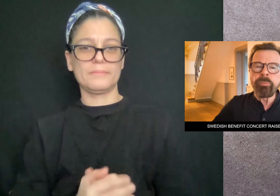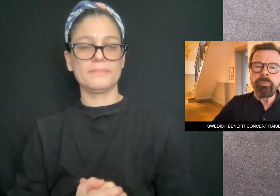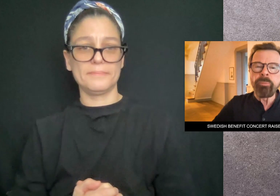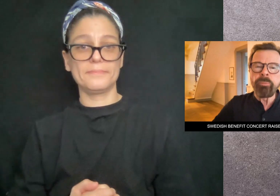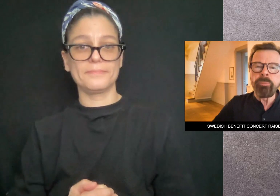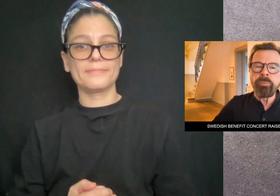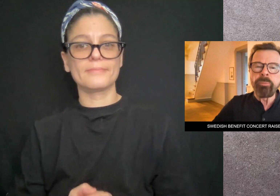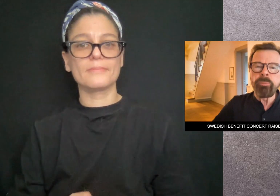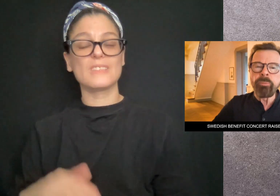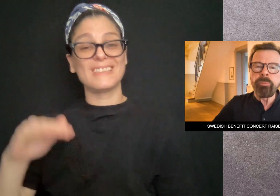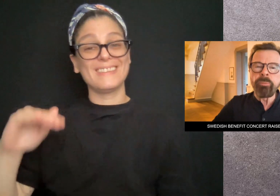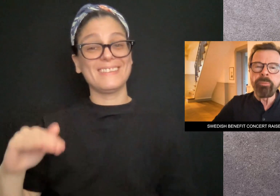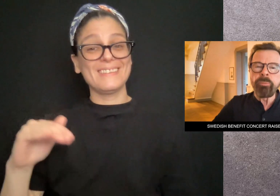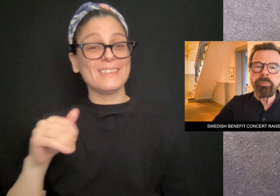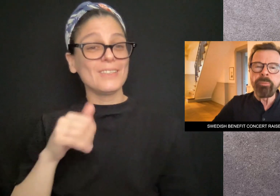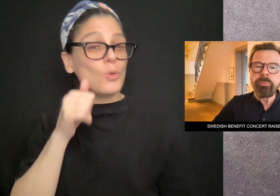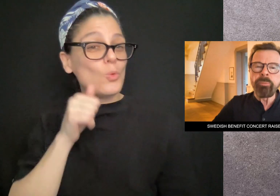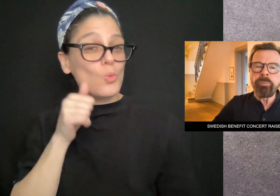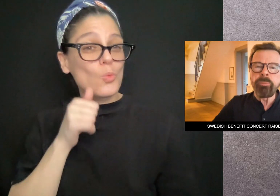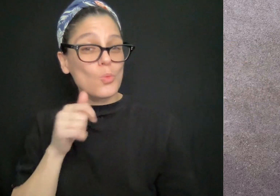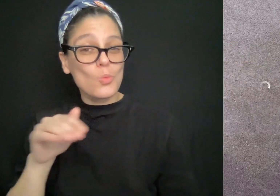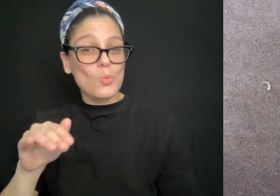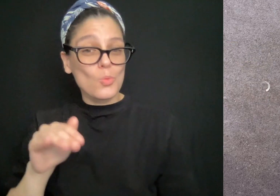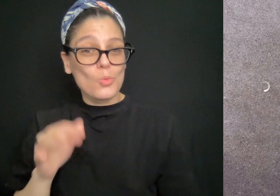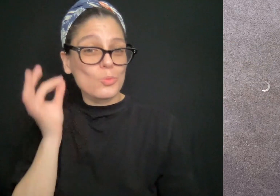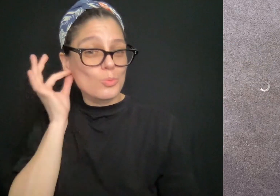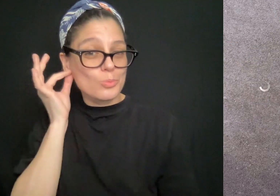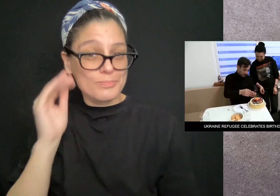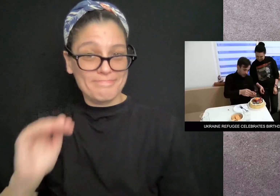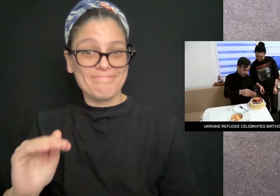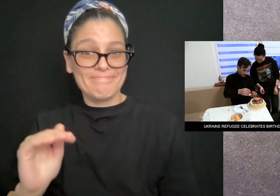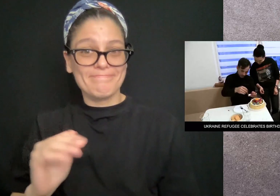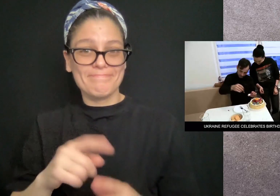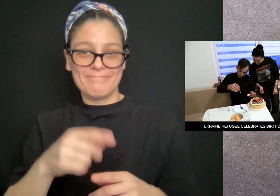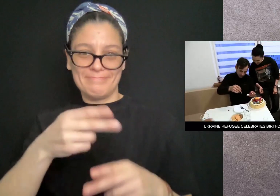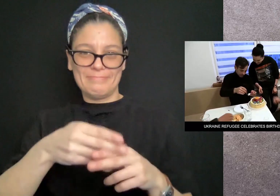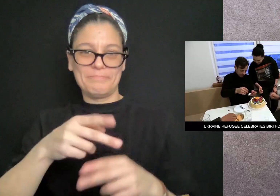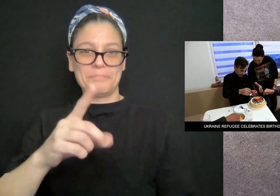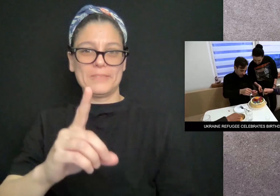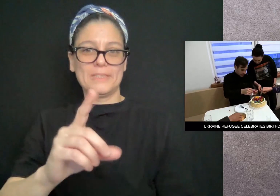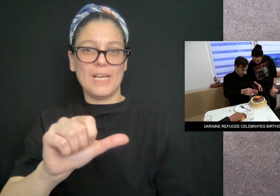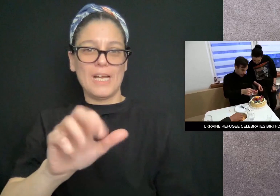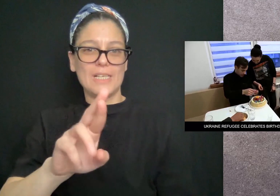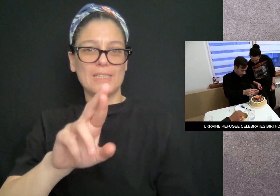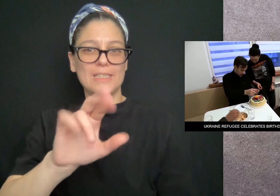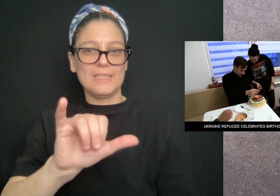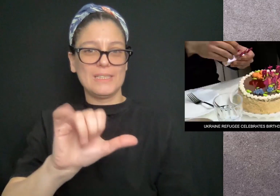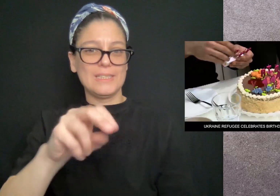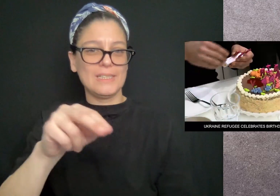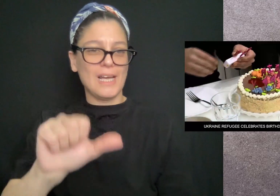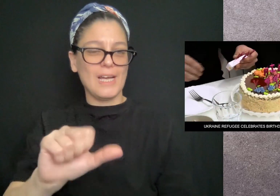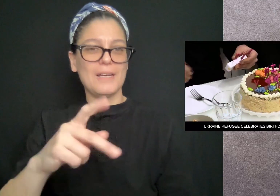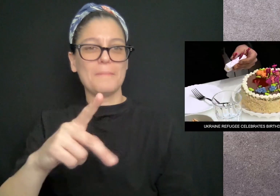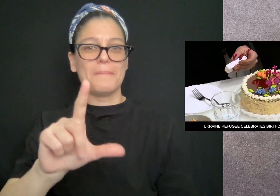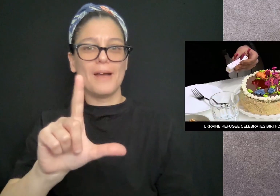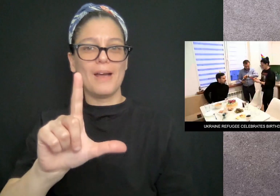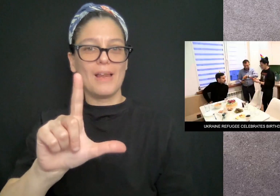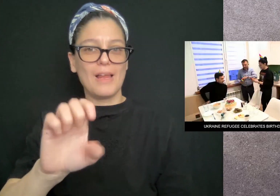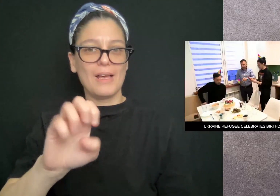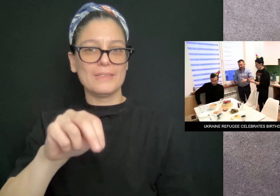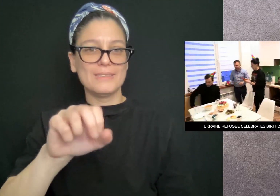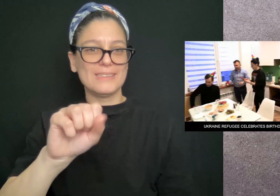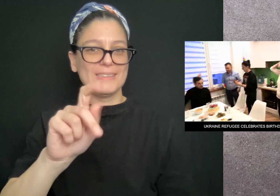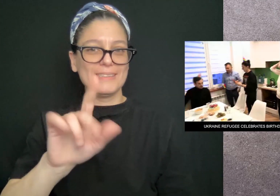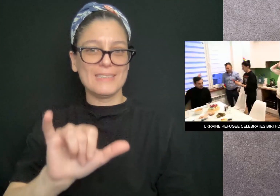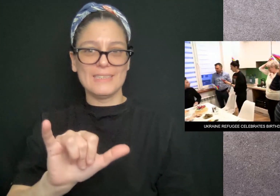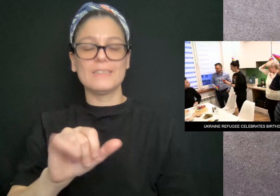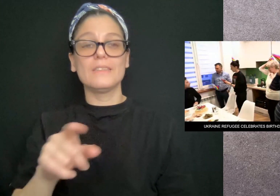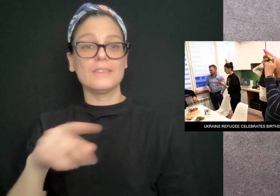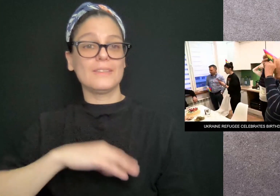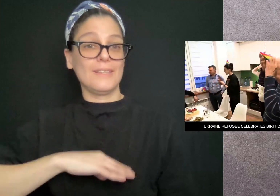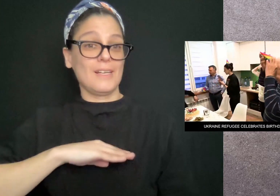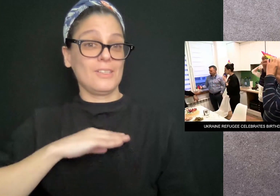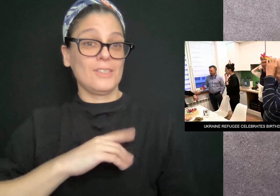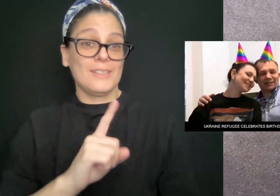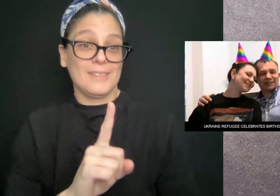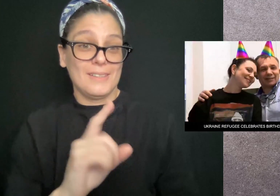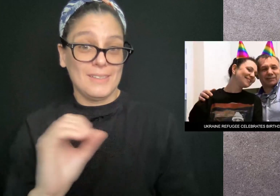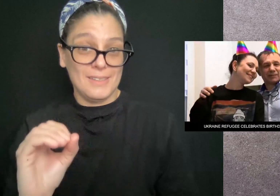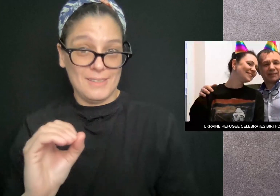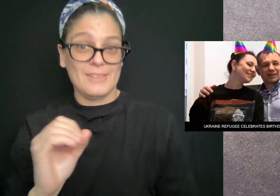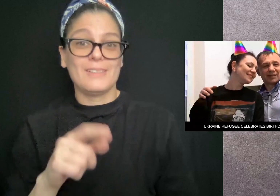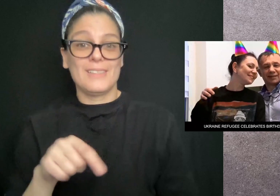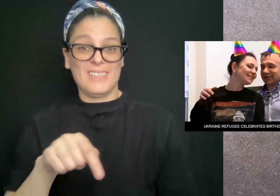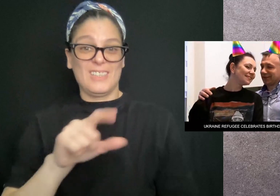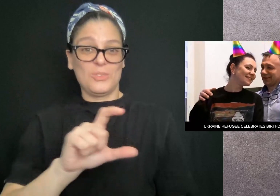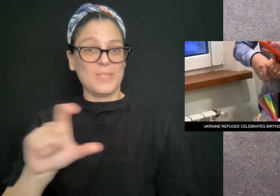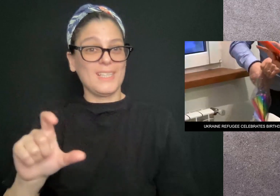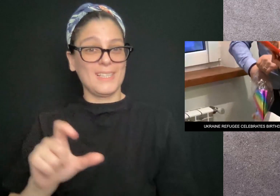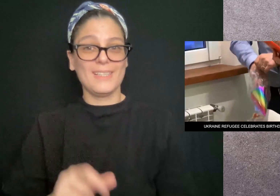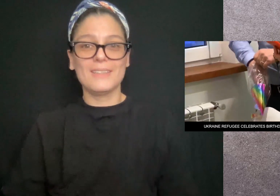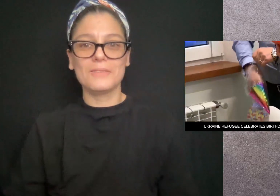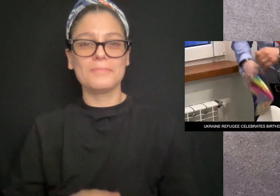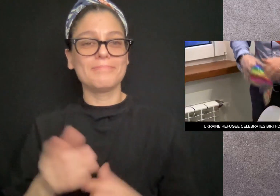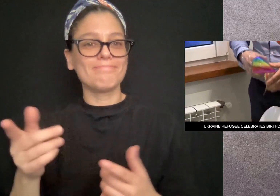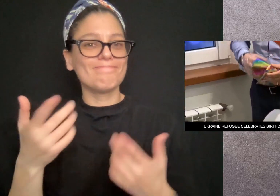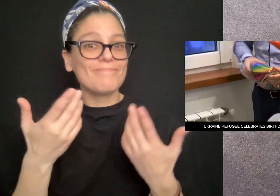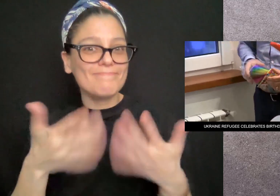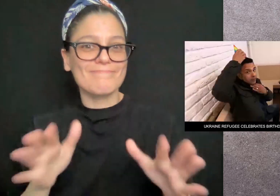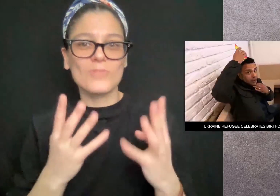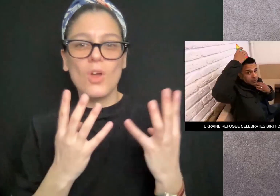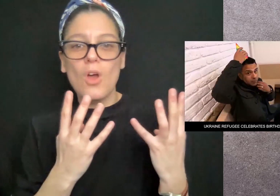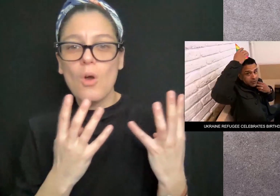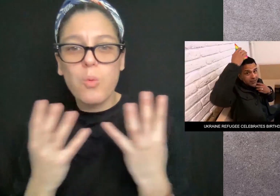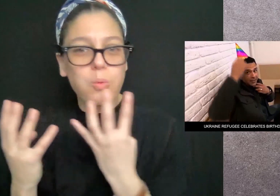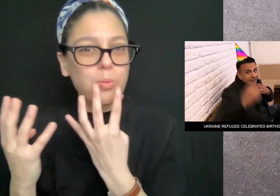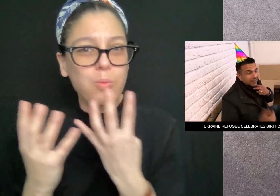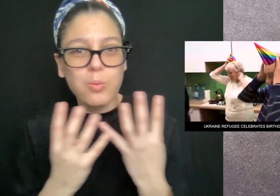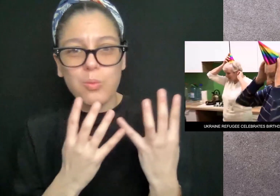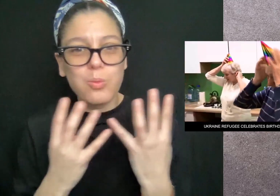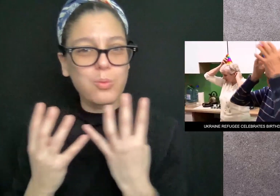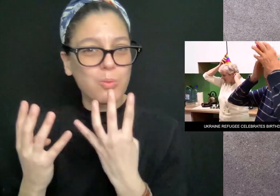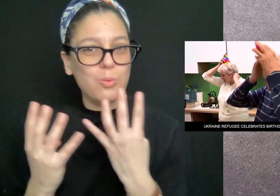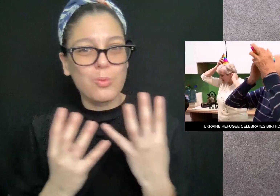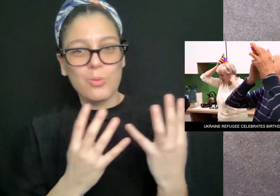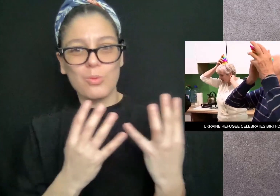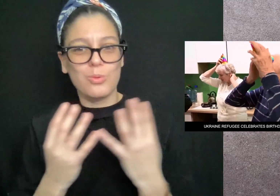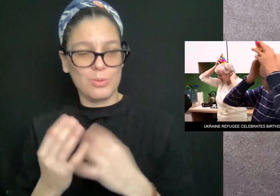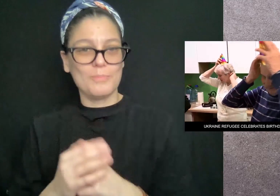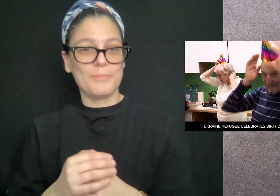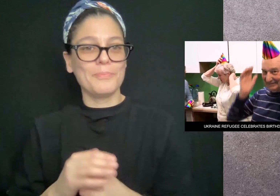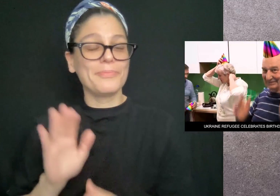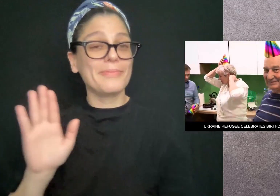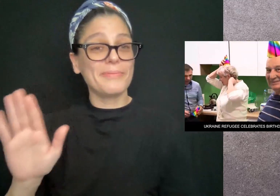world a little girl named Daryna Pelensky turned 10 years old this week but she had